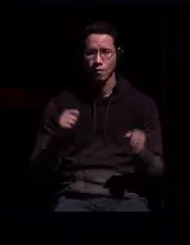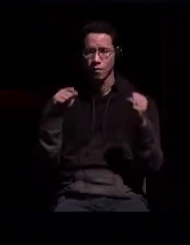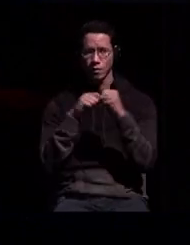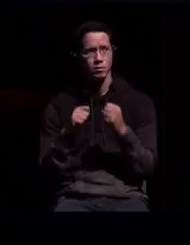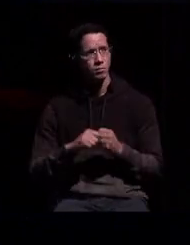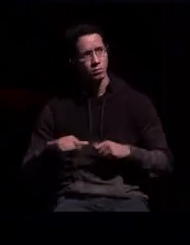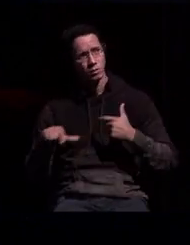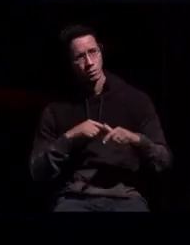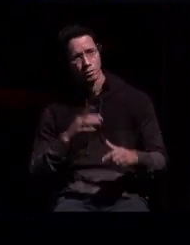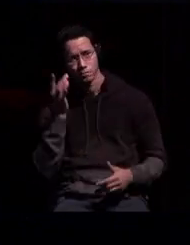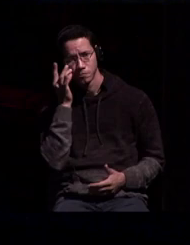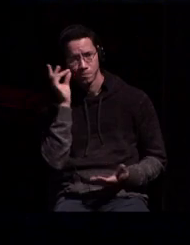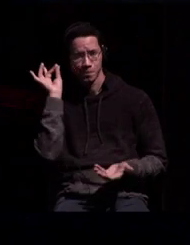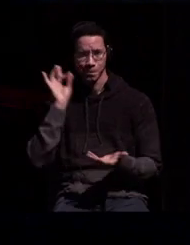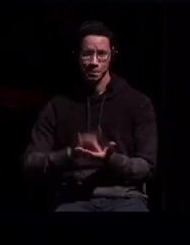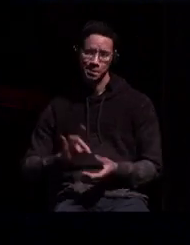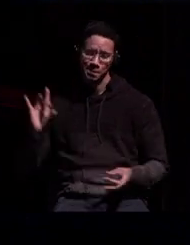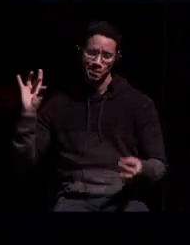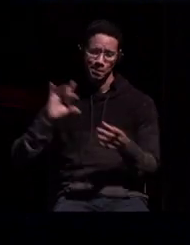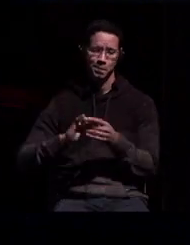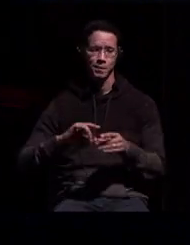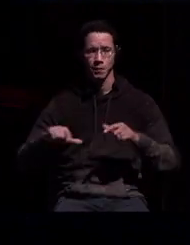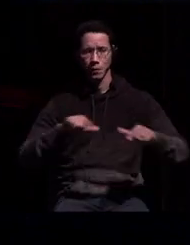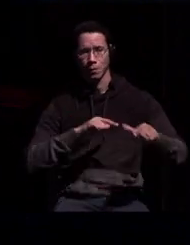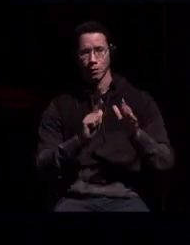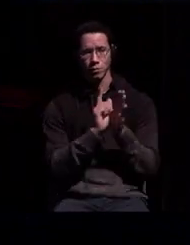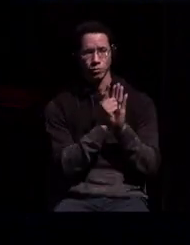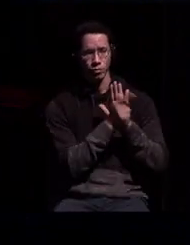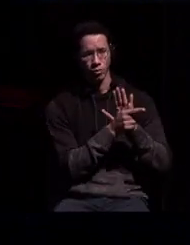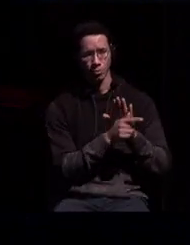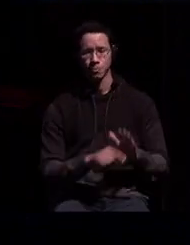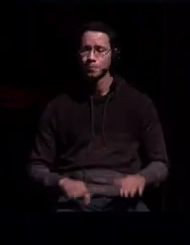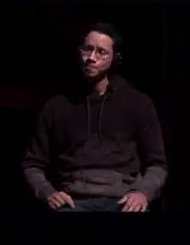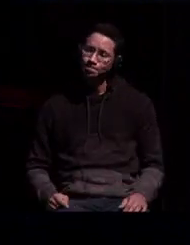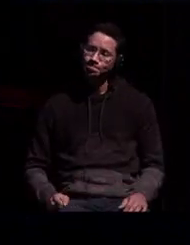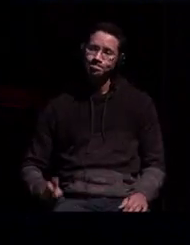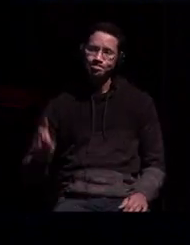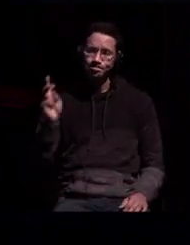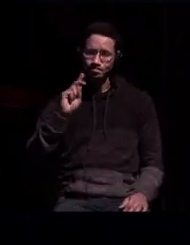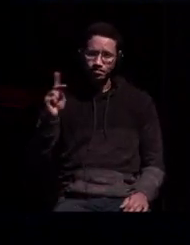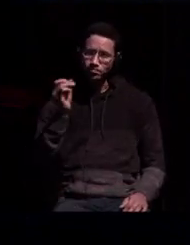I always say that the work... In my case, of someone who is...